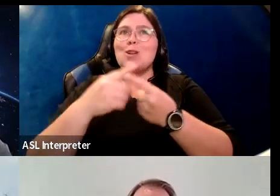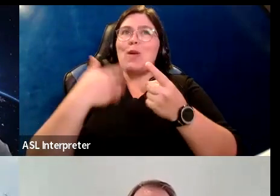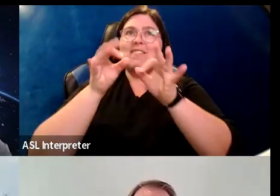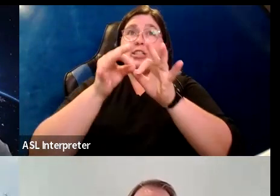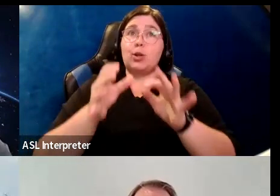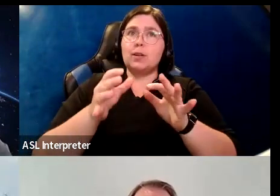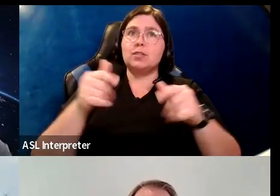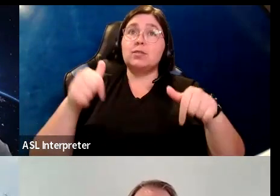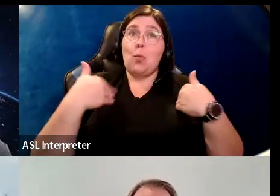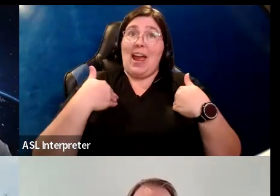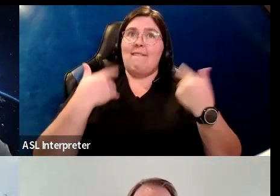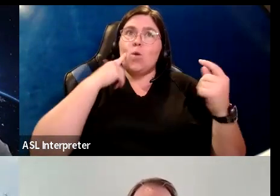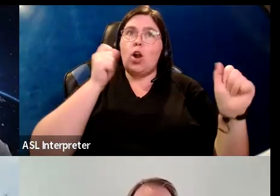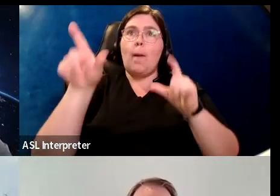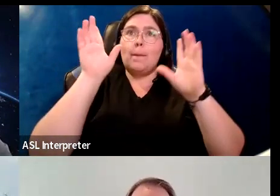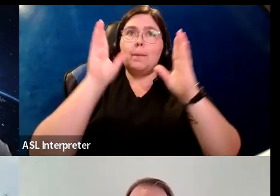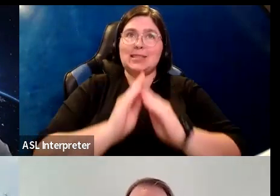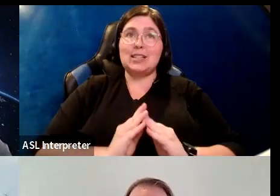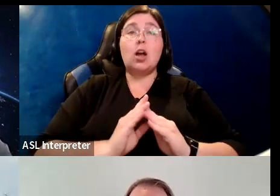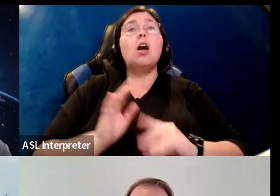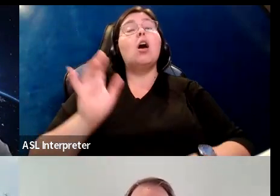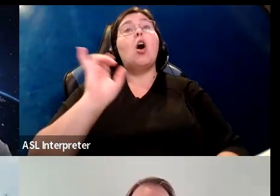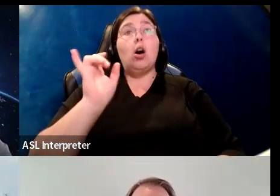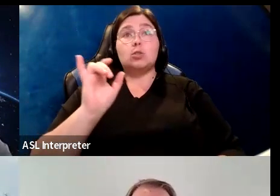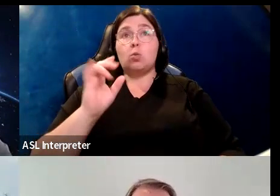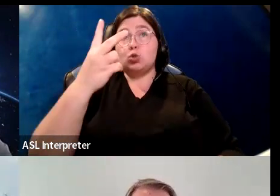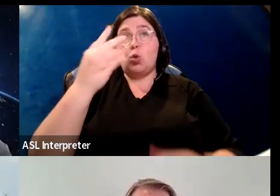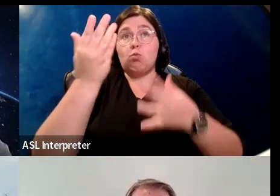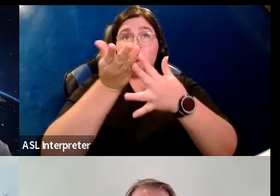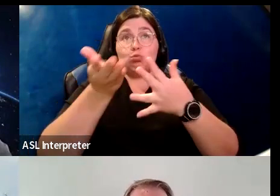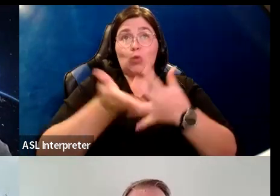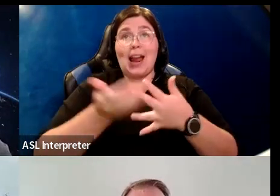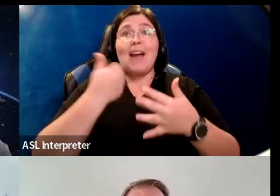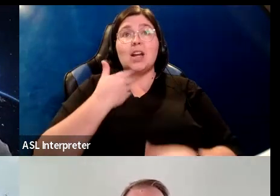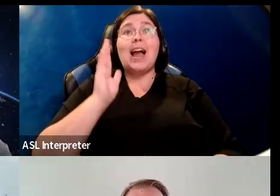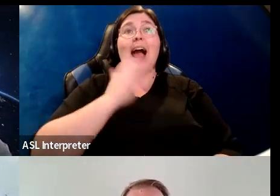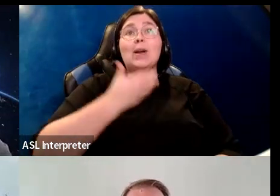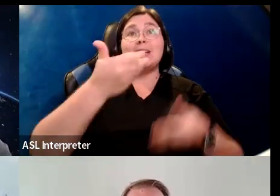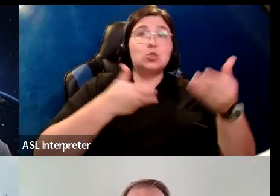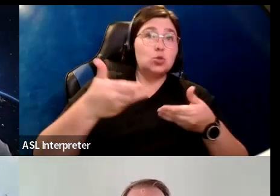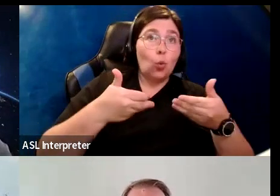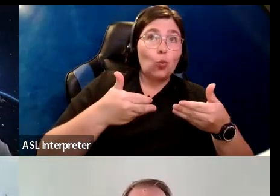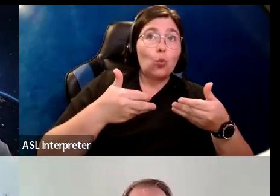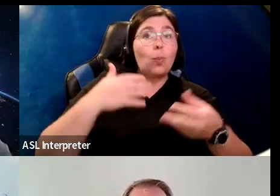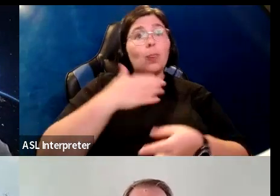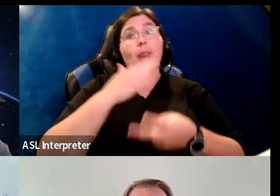And we're also going to be taking two breaks. So we'll have our intros, and then we'll take a break.